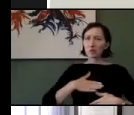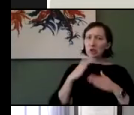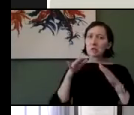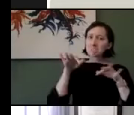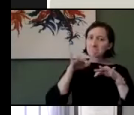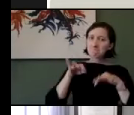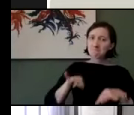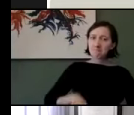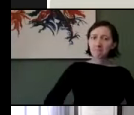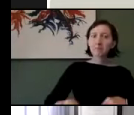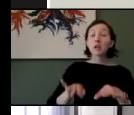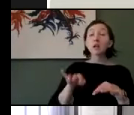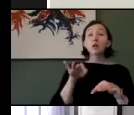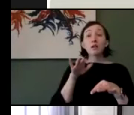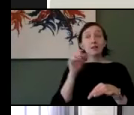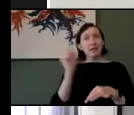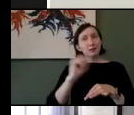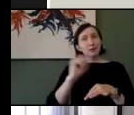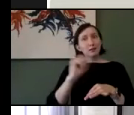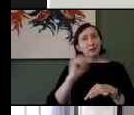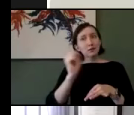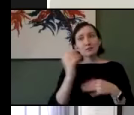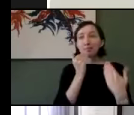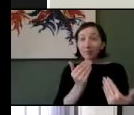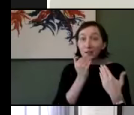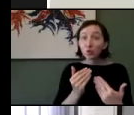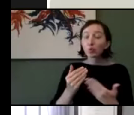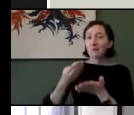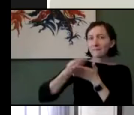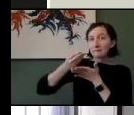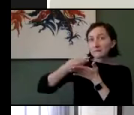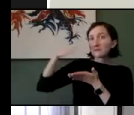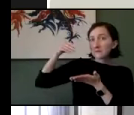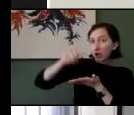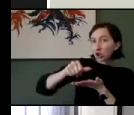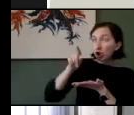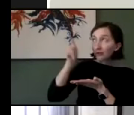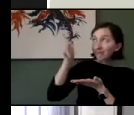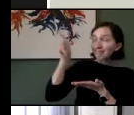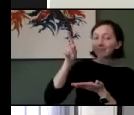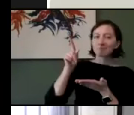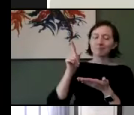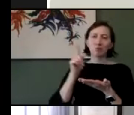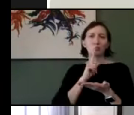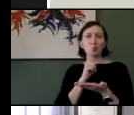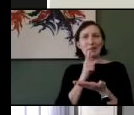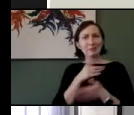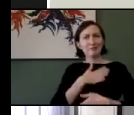So thank you so much to our funder. We have absolutely enjoyed working with the CDC Foundation